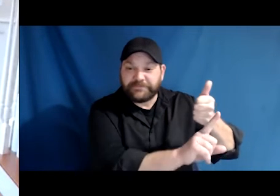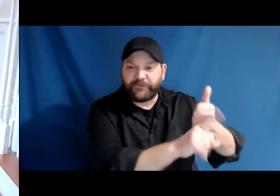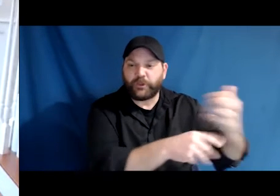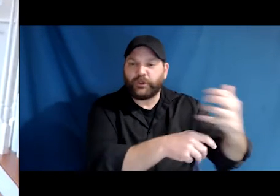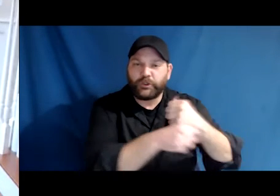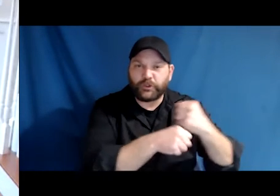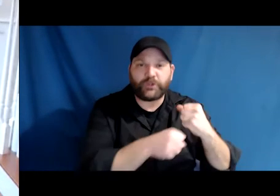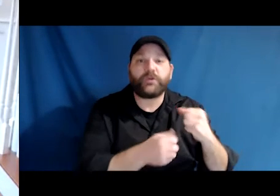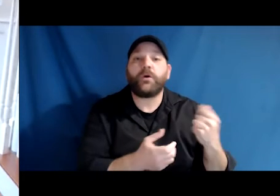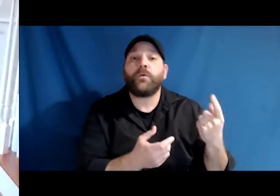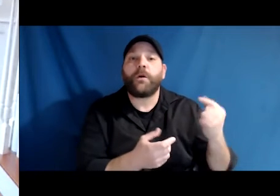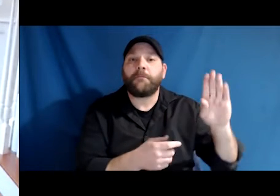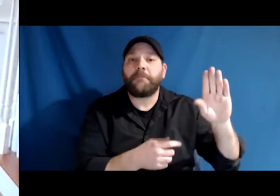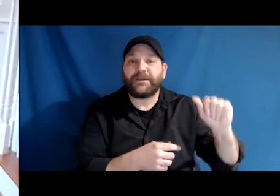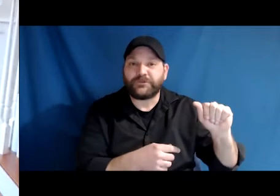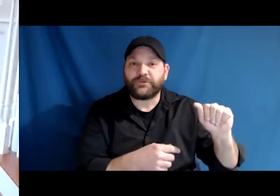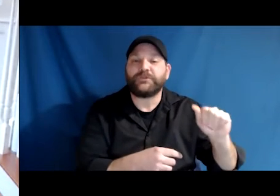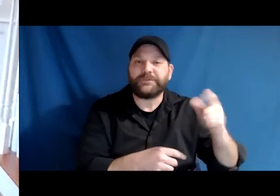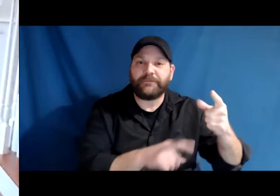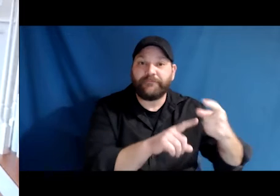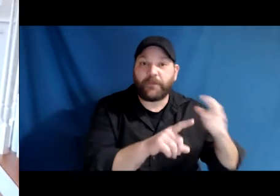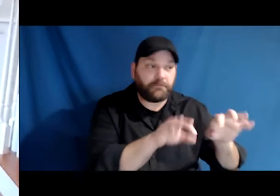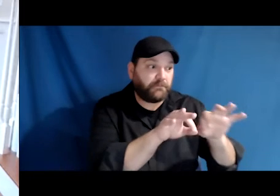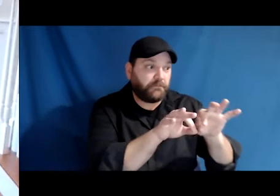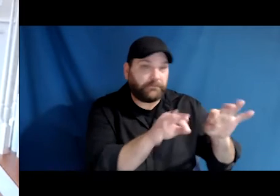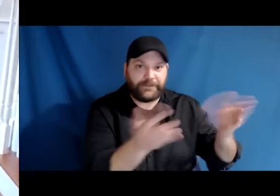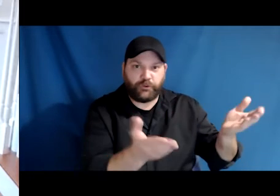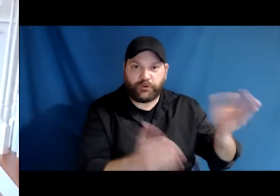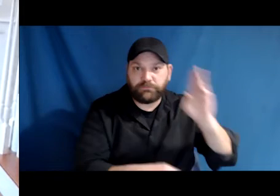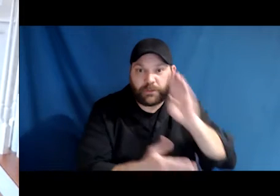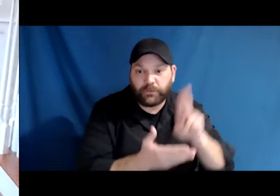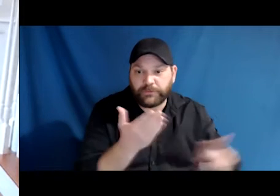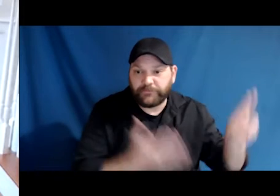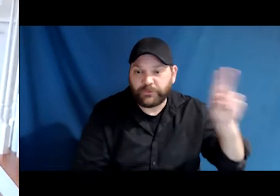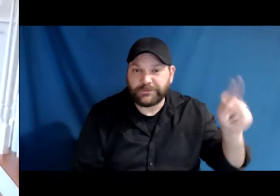from Brown in 1978. He was elected chancellor in 2016,